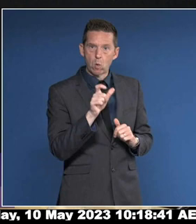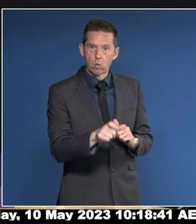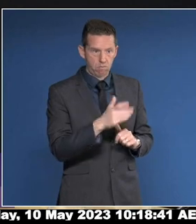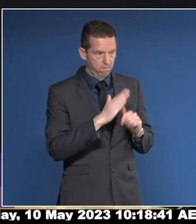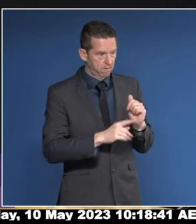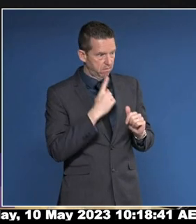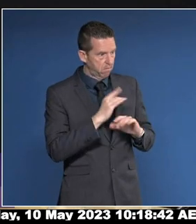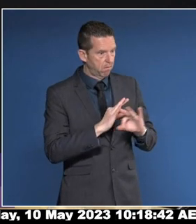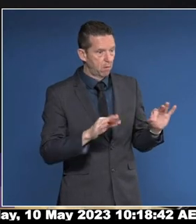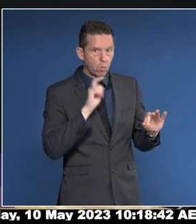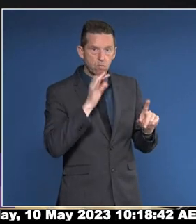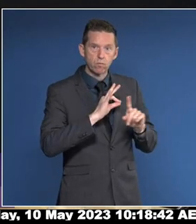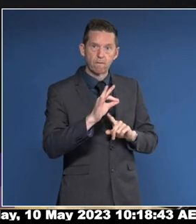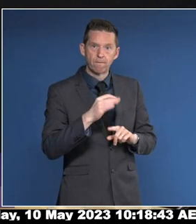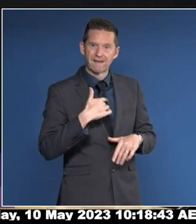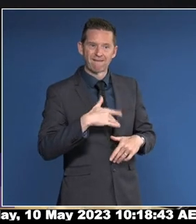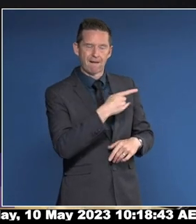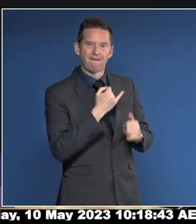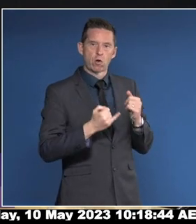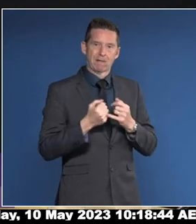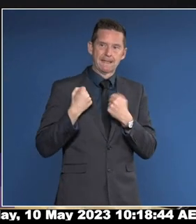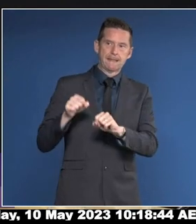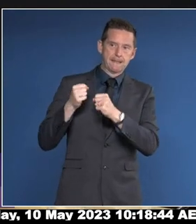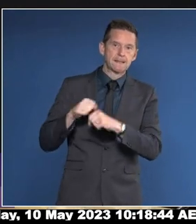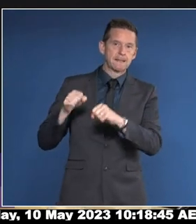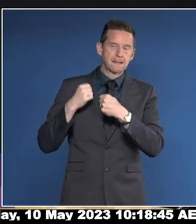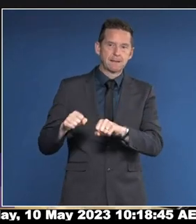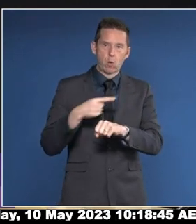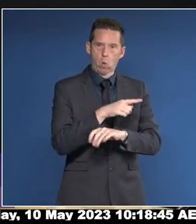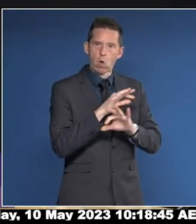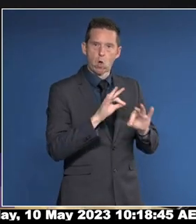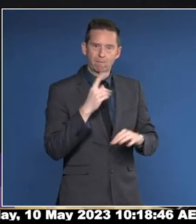It seems very defensive to me, rather than reflective and some understanding we're going